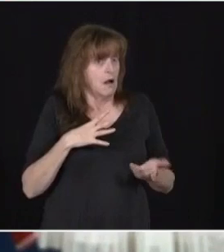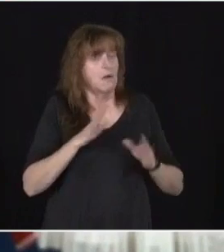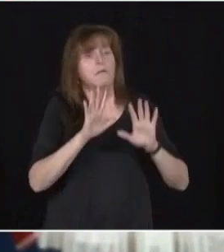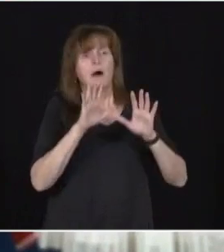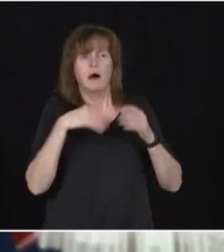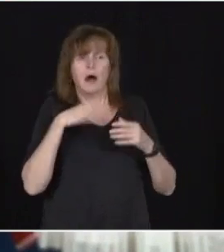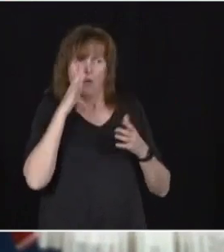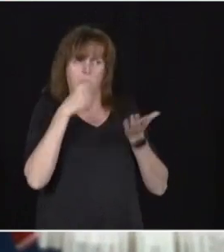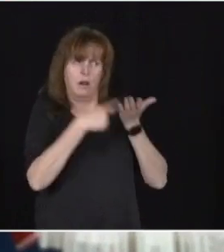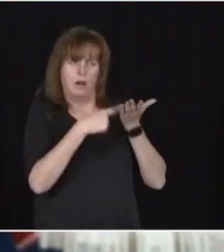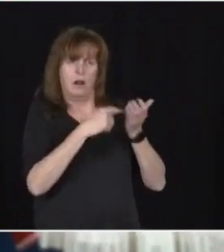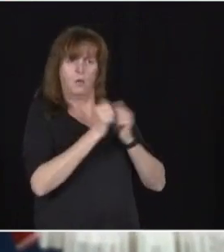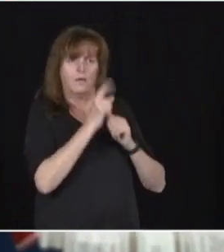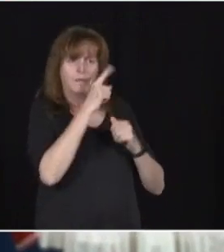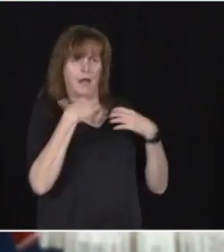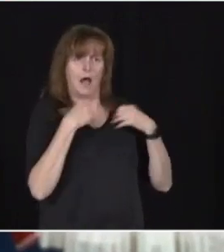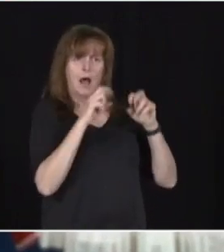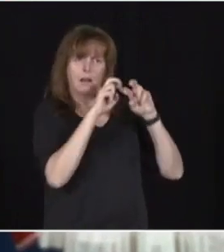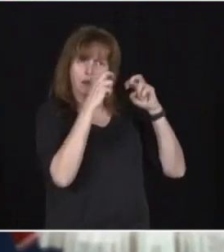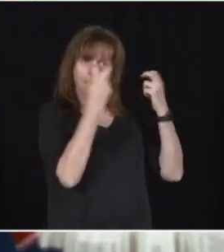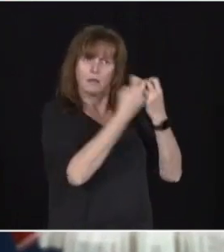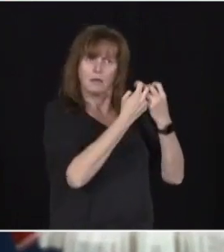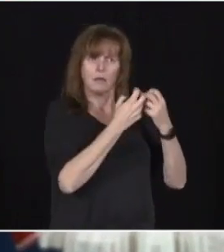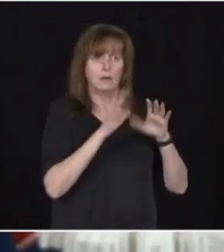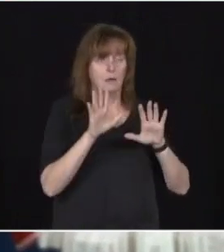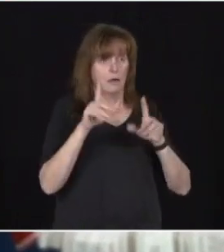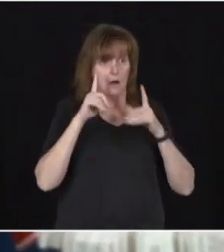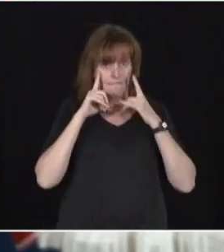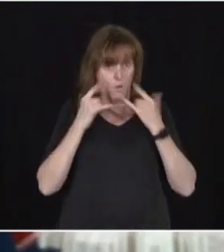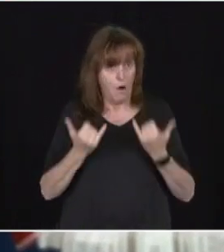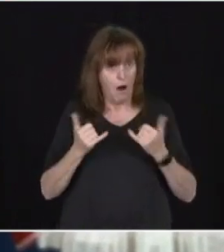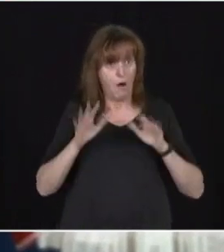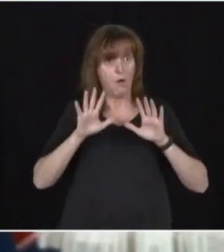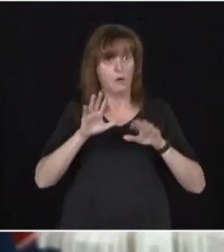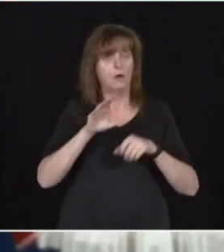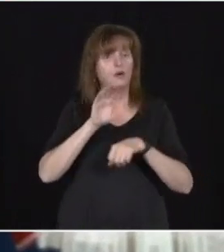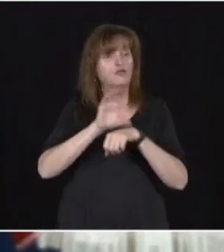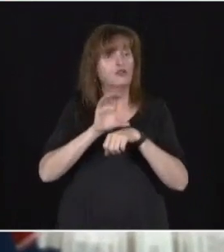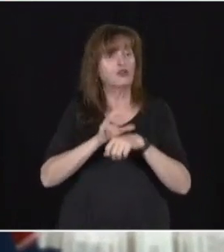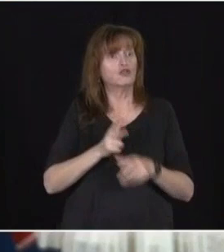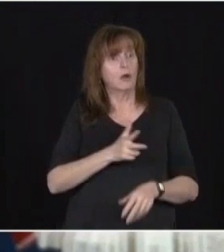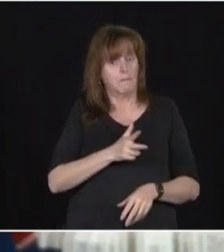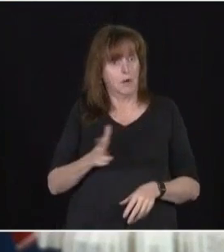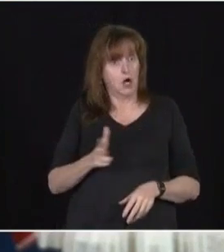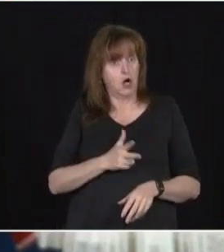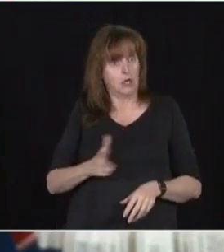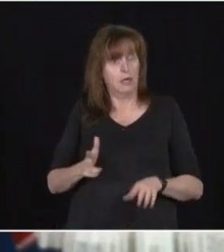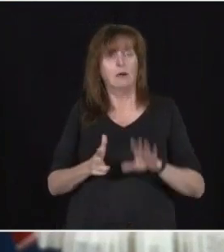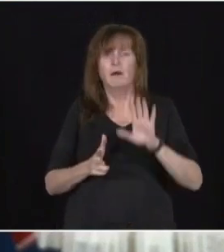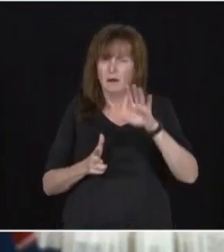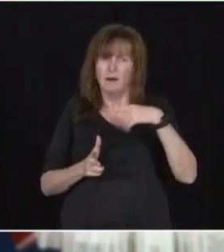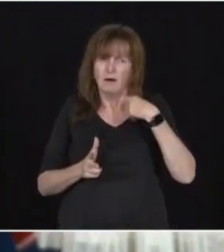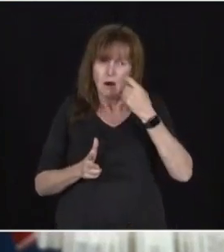confirm that with my health table 1st. Right now, it's in church parking lots and people want to get out there and they want to